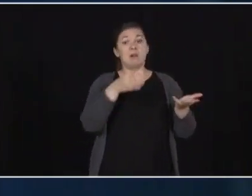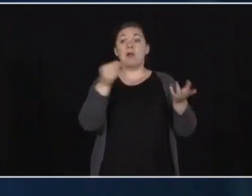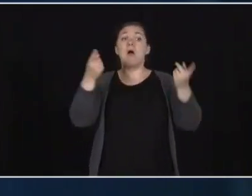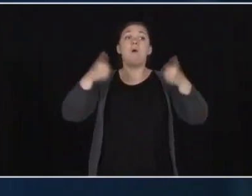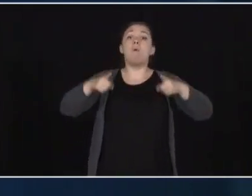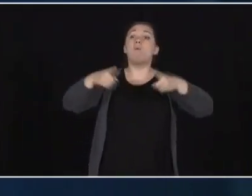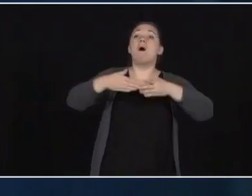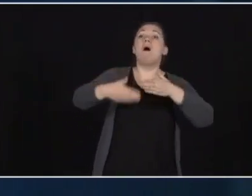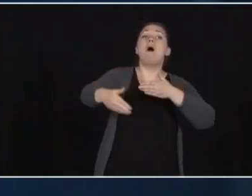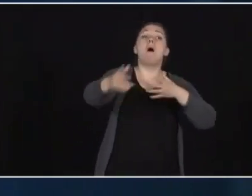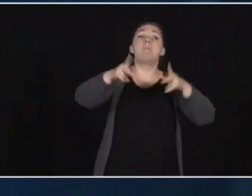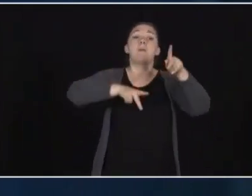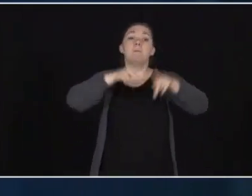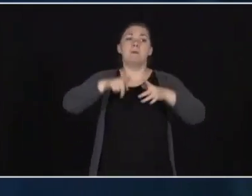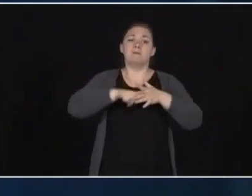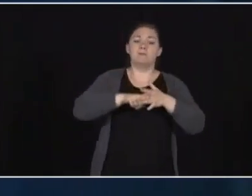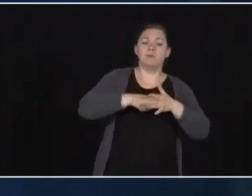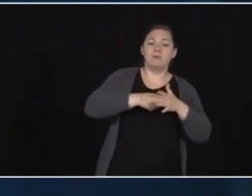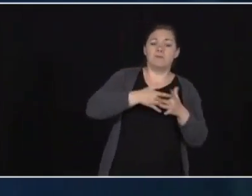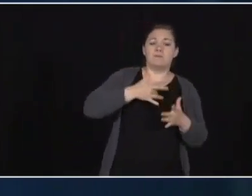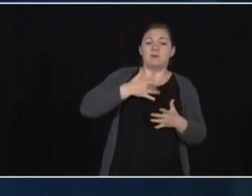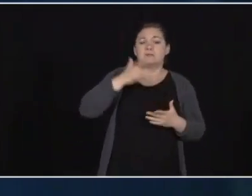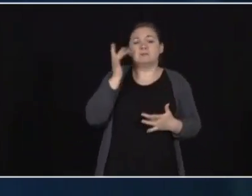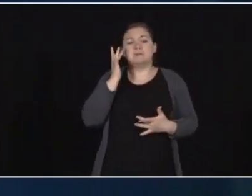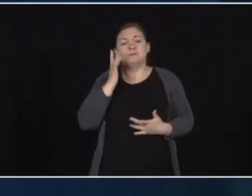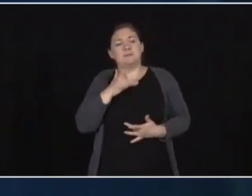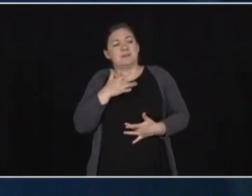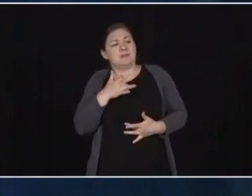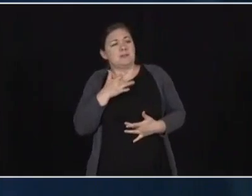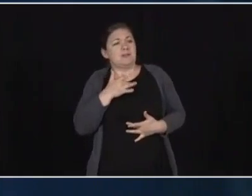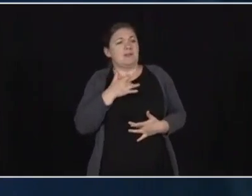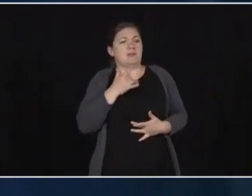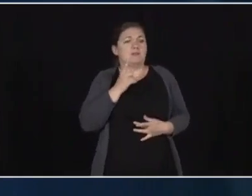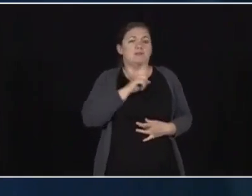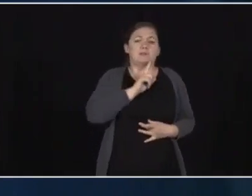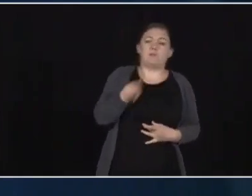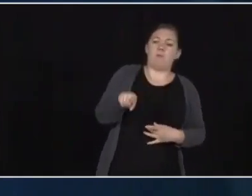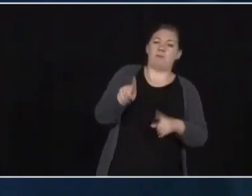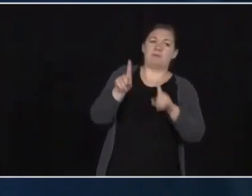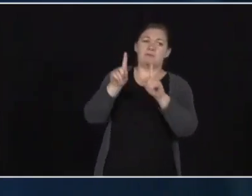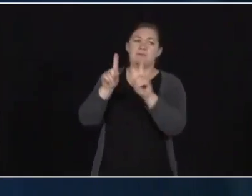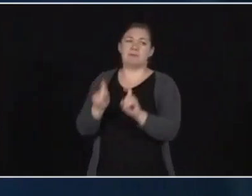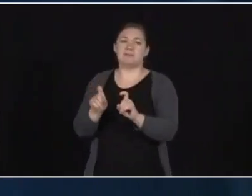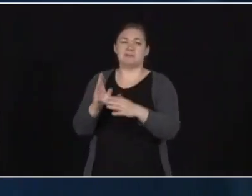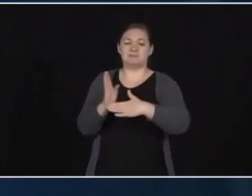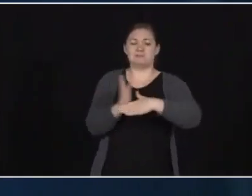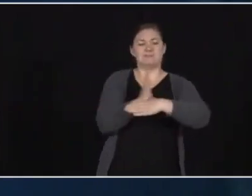in is difficult to say how quickly a person will attend for assessment and testing. So the timing between actually having the initial